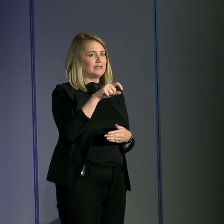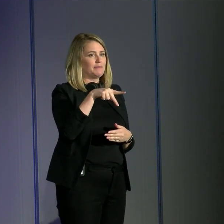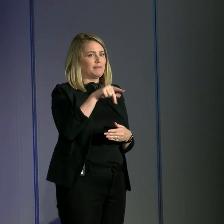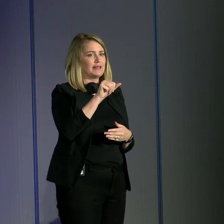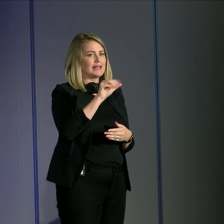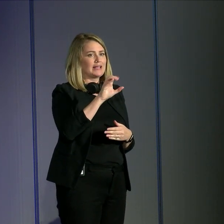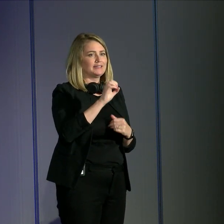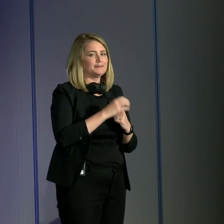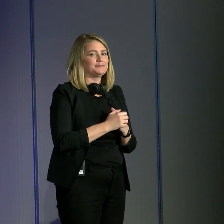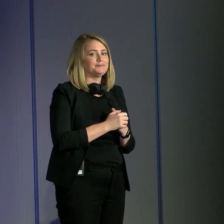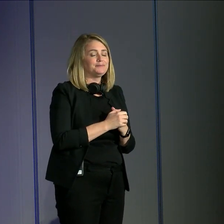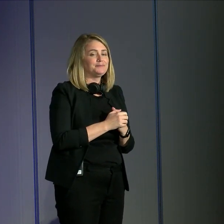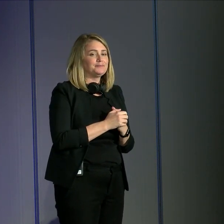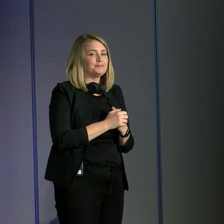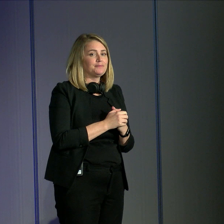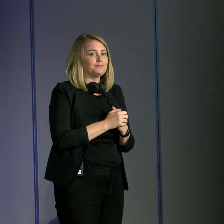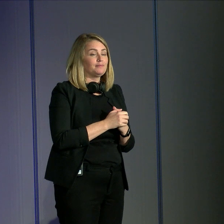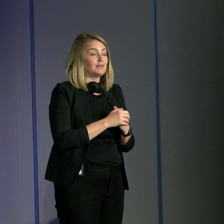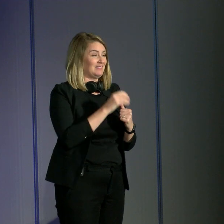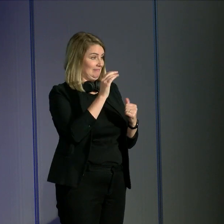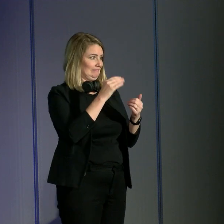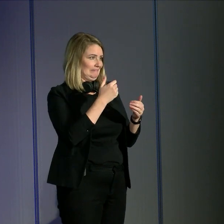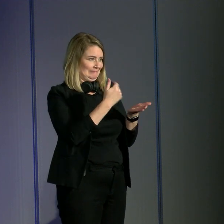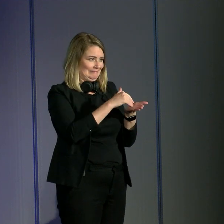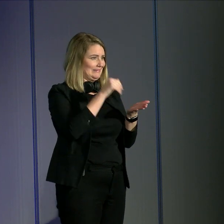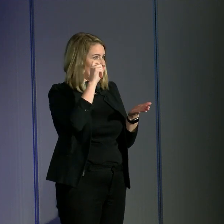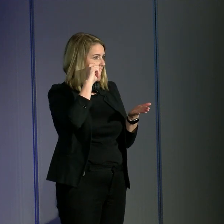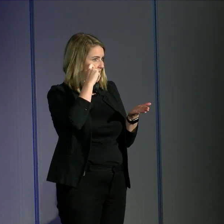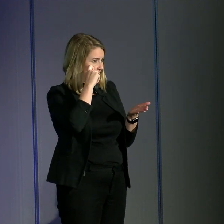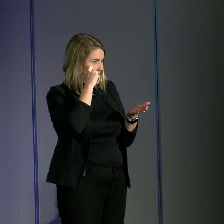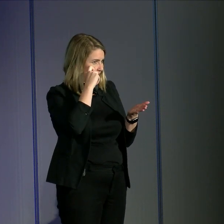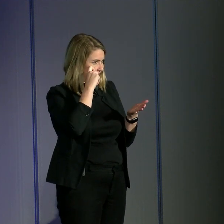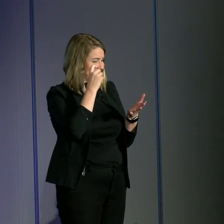And so, I talked about the onion and the different layers.